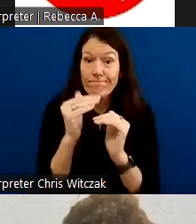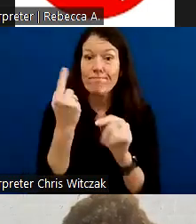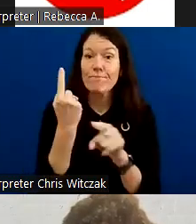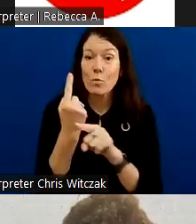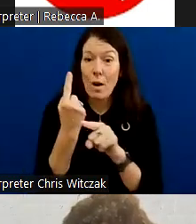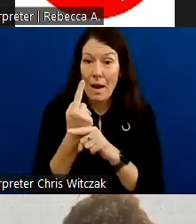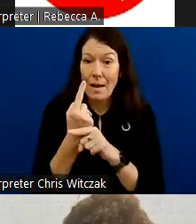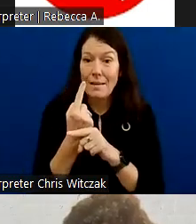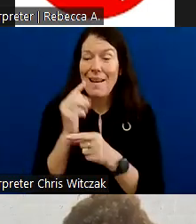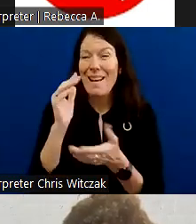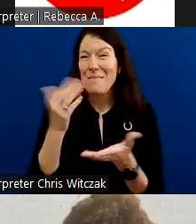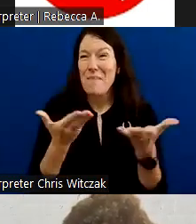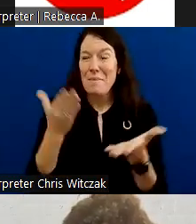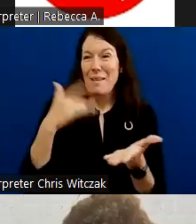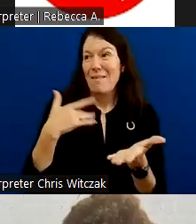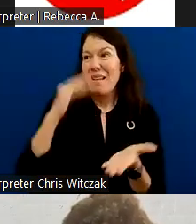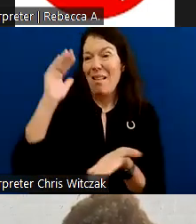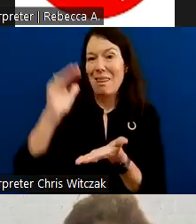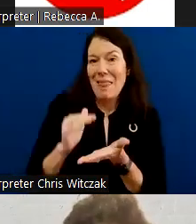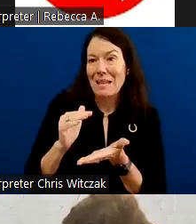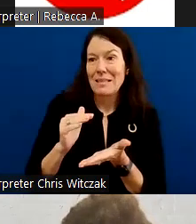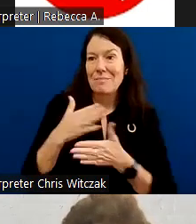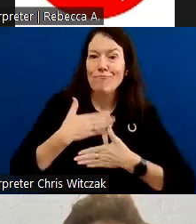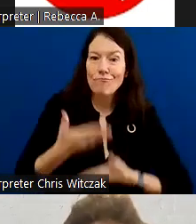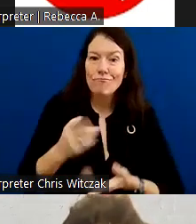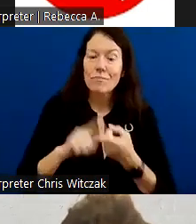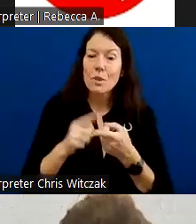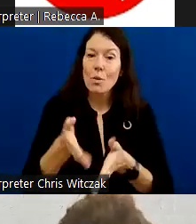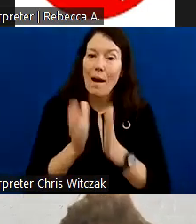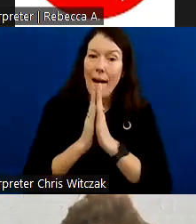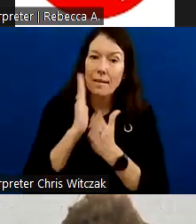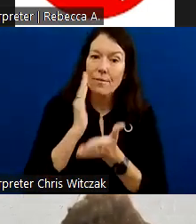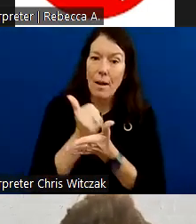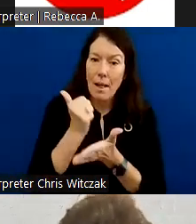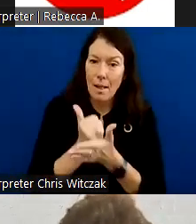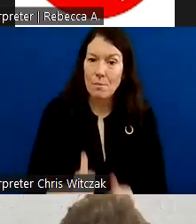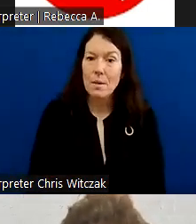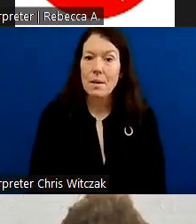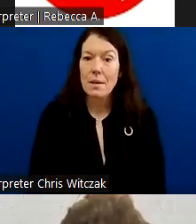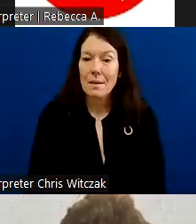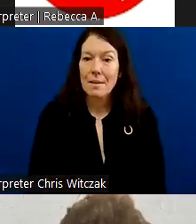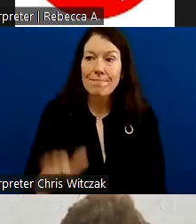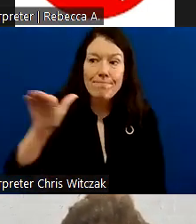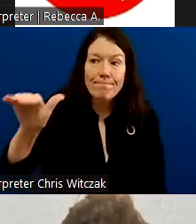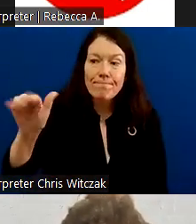less inclined to get help in the first place reaching out to get help is not easy not an